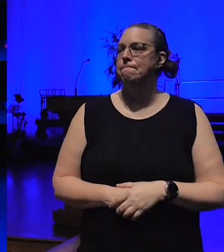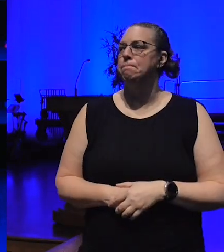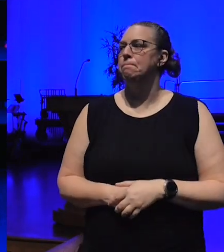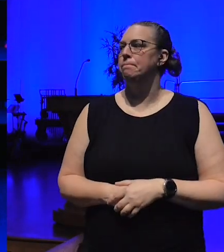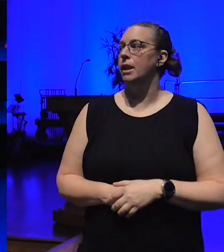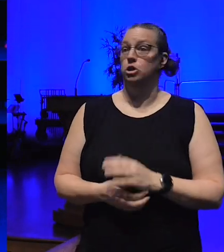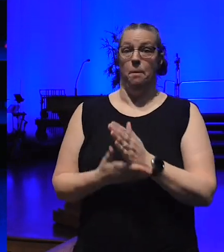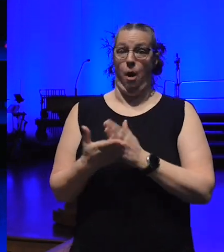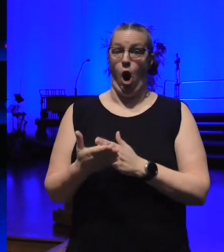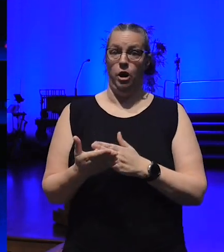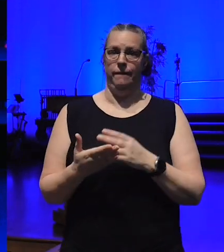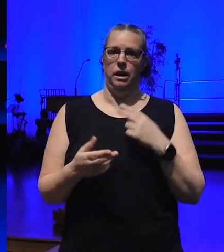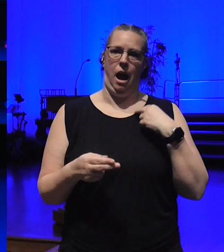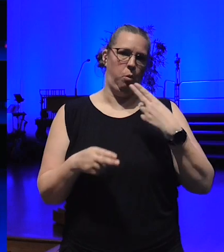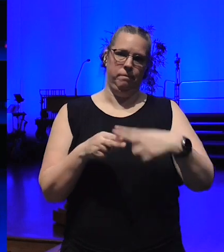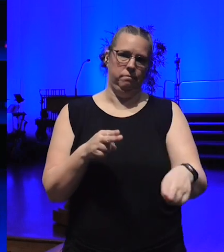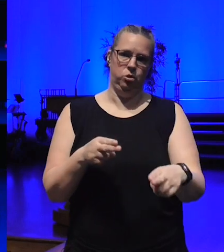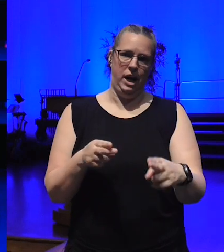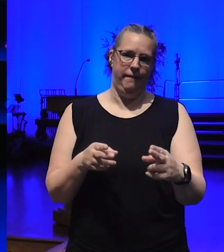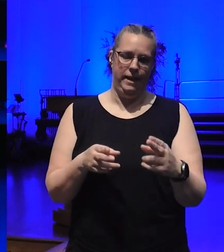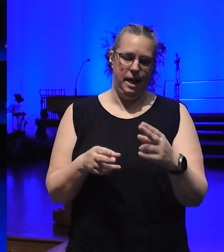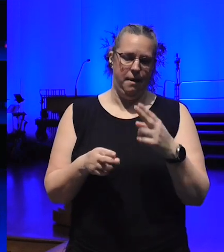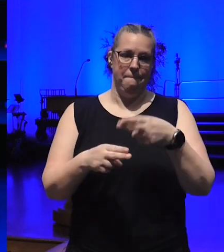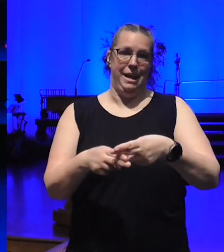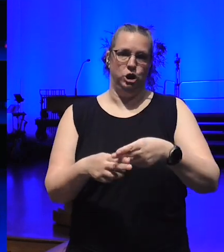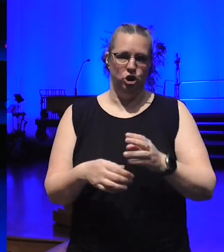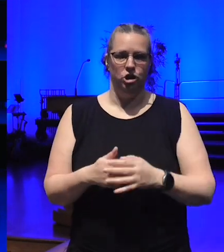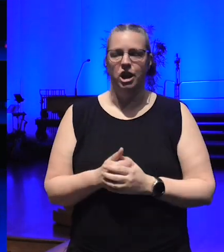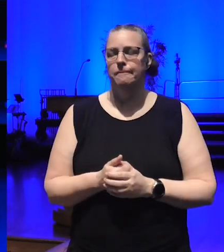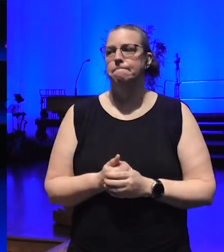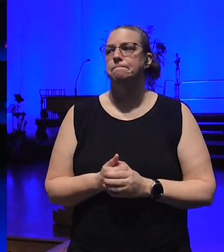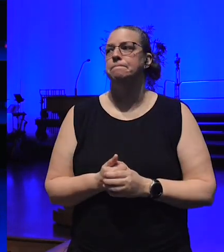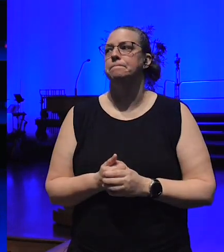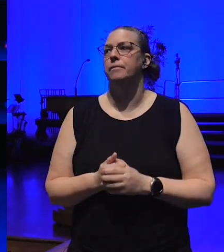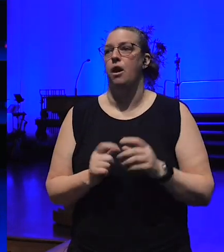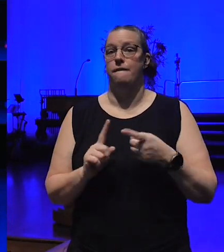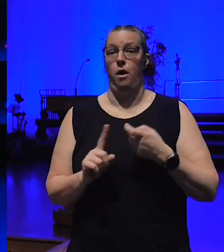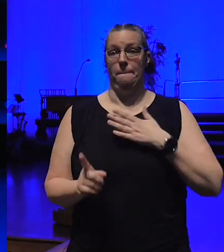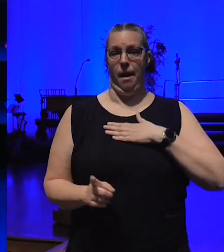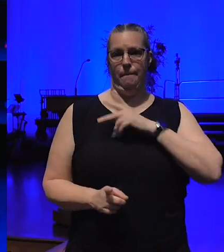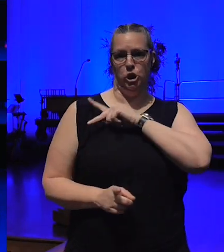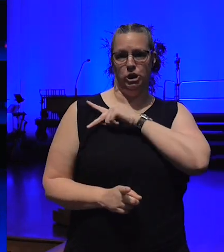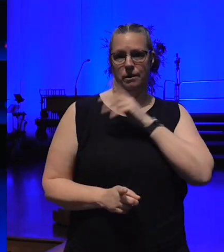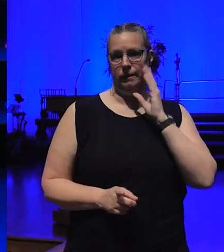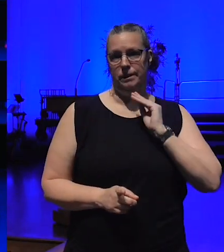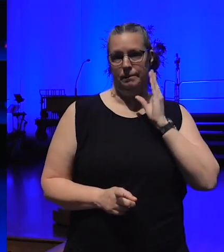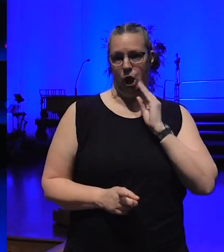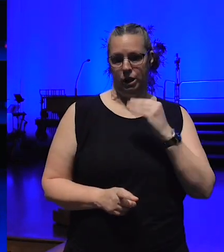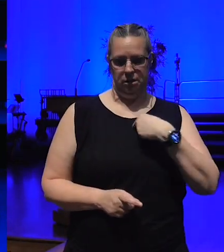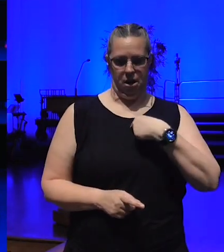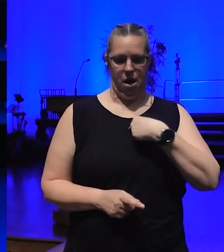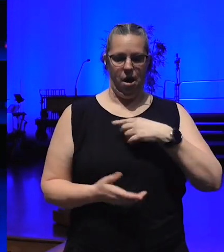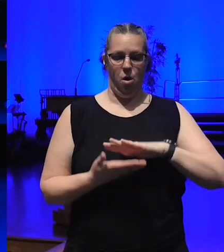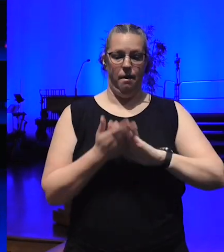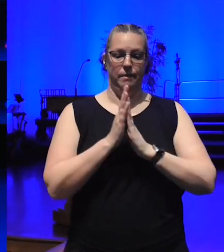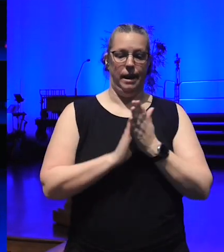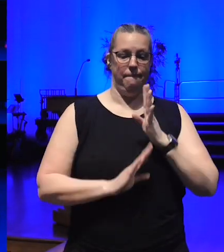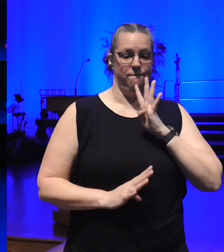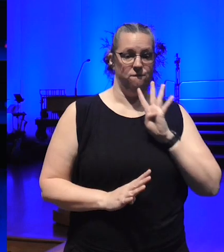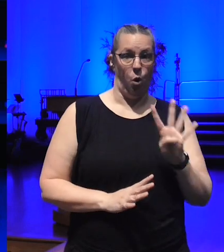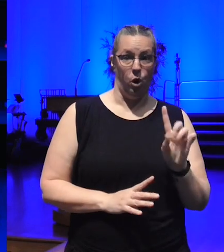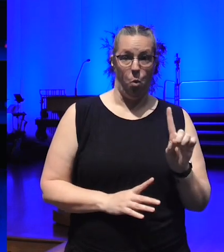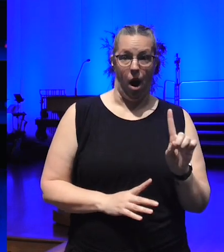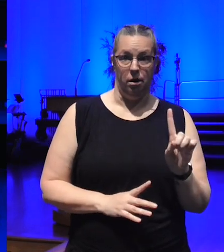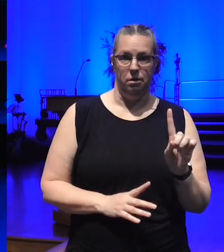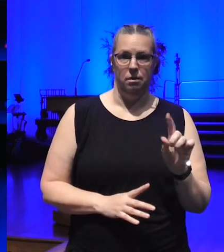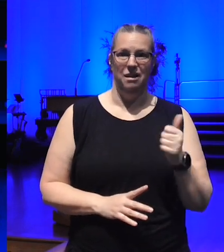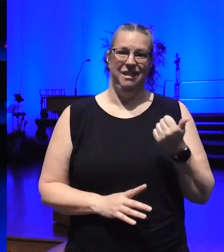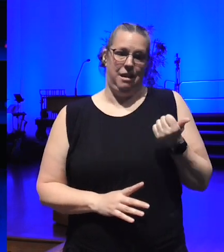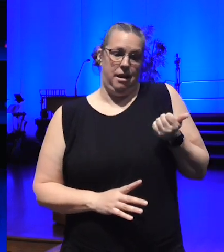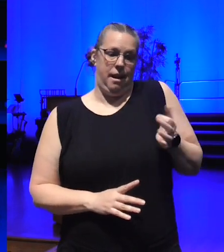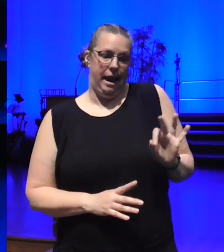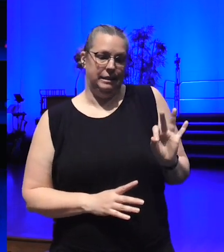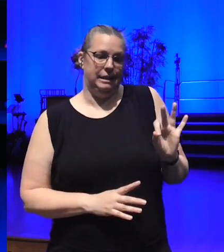just tell you very briefly um came from a personal experience that I had when I turned 41 it was 1987